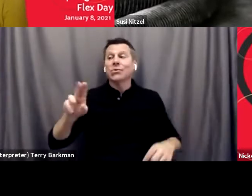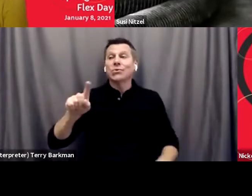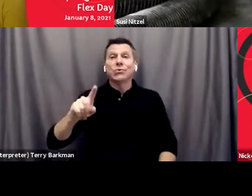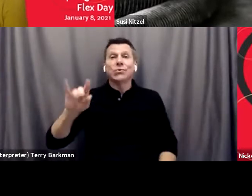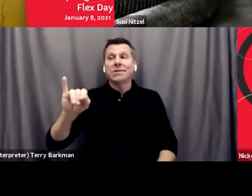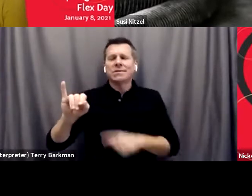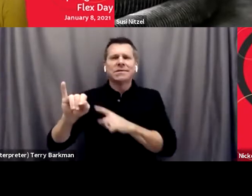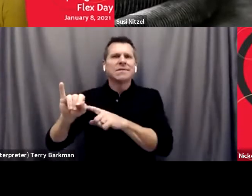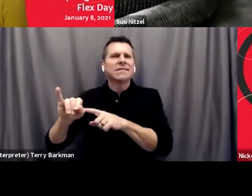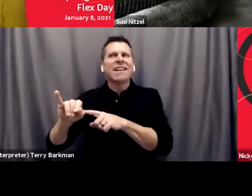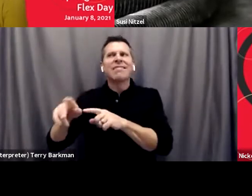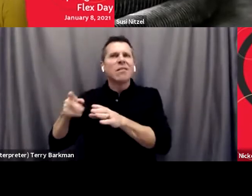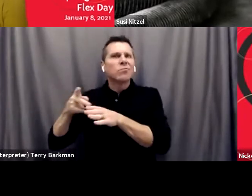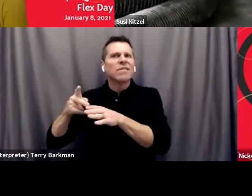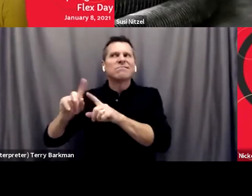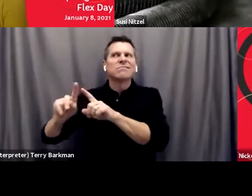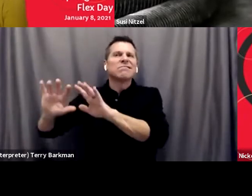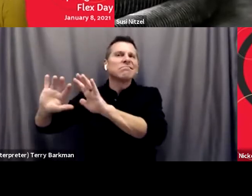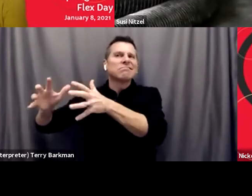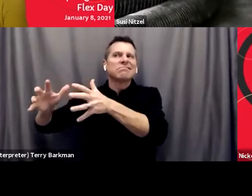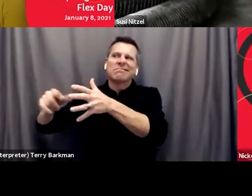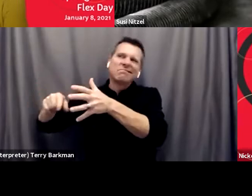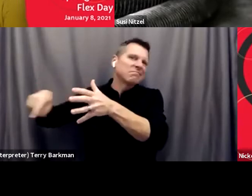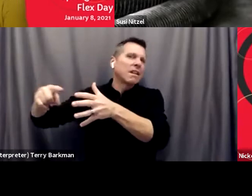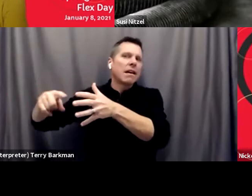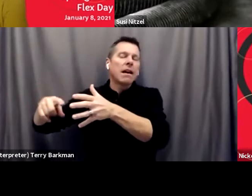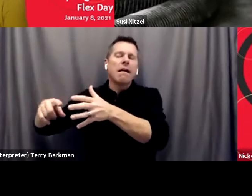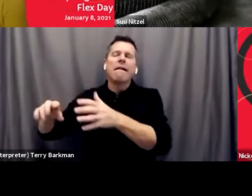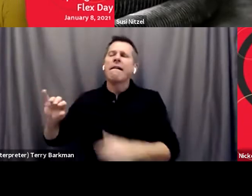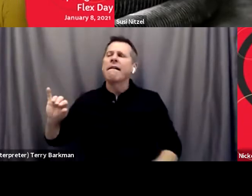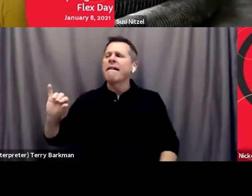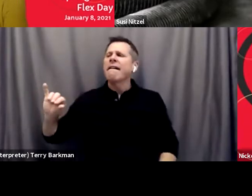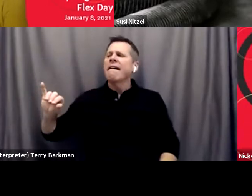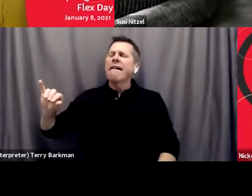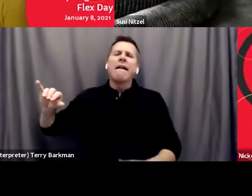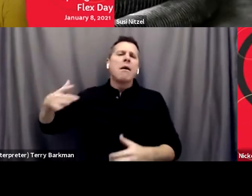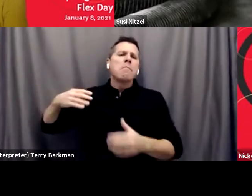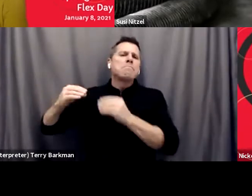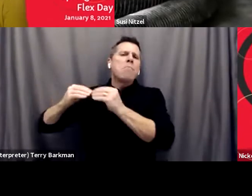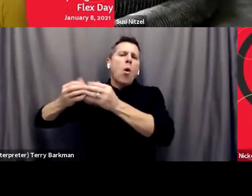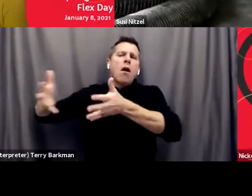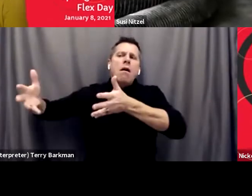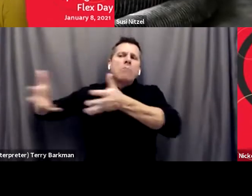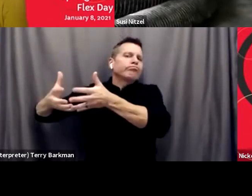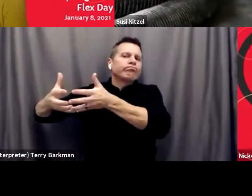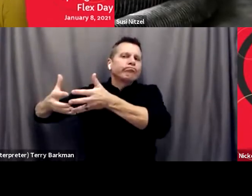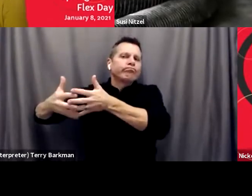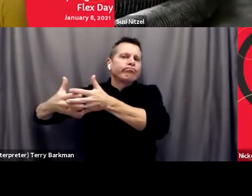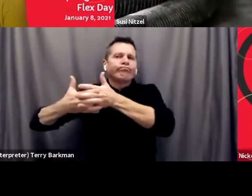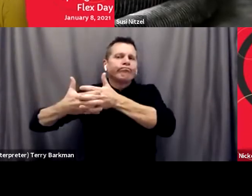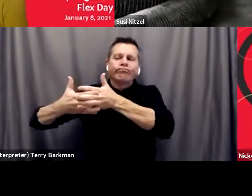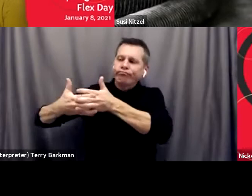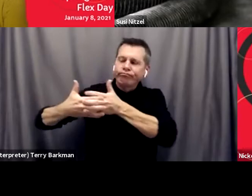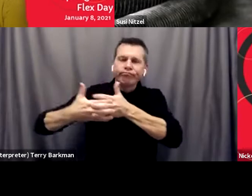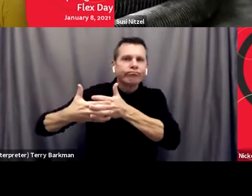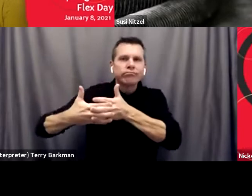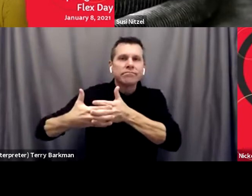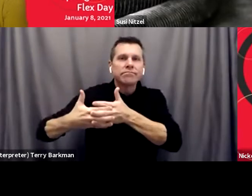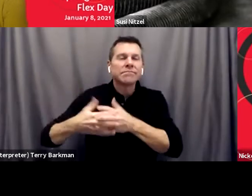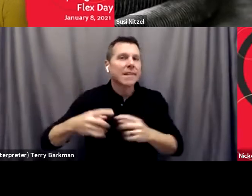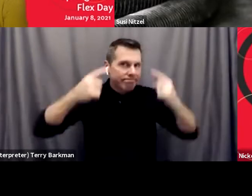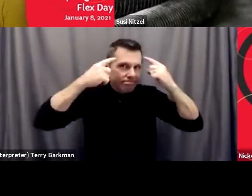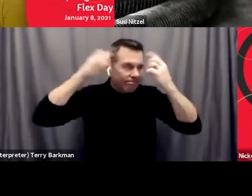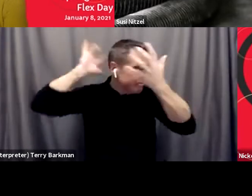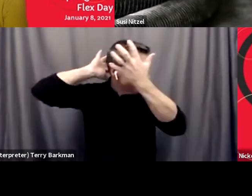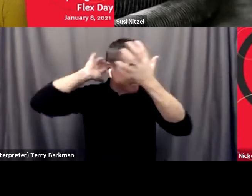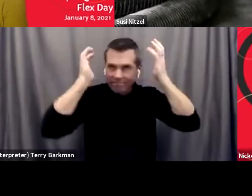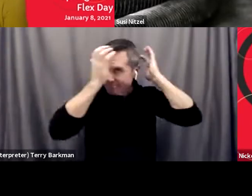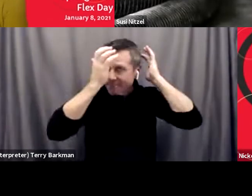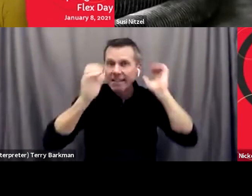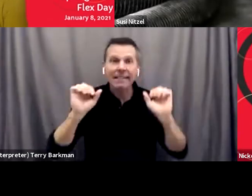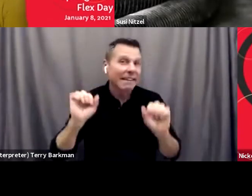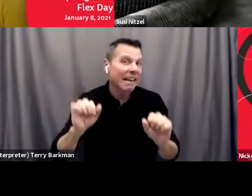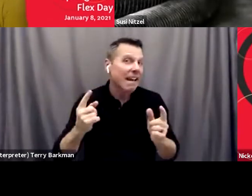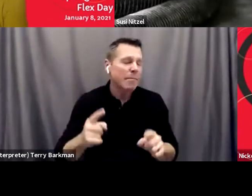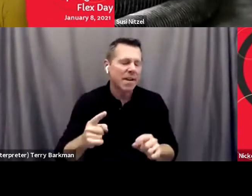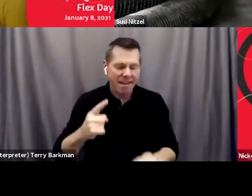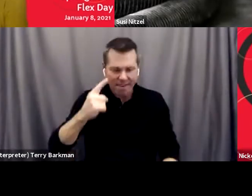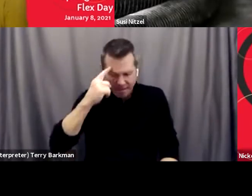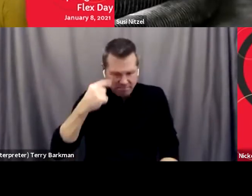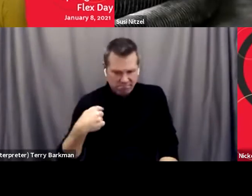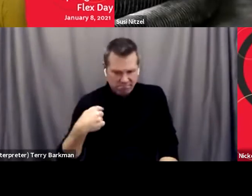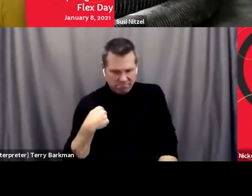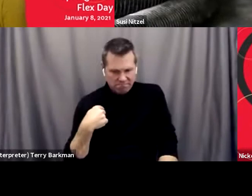professionals, I mean, that, you know, I think one of the shifts that can happen once they think of themselves as being in support